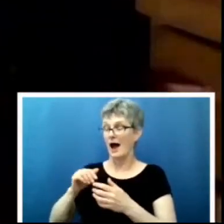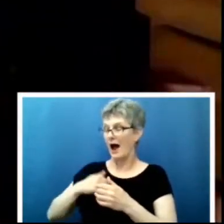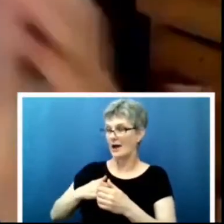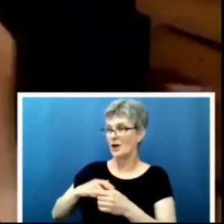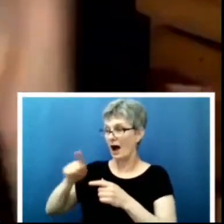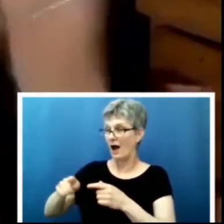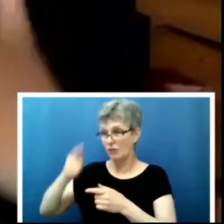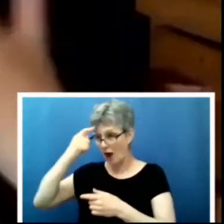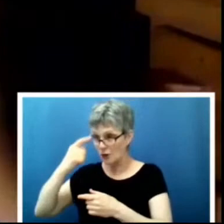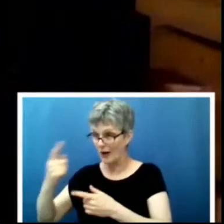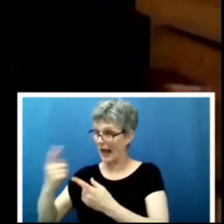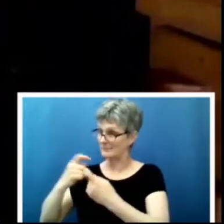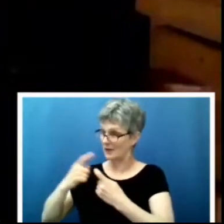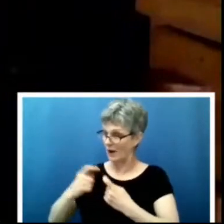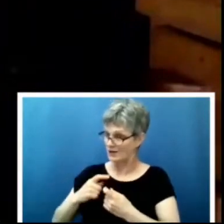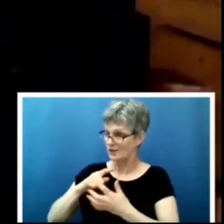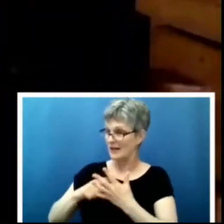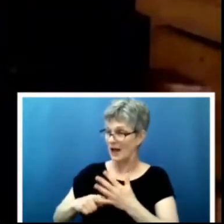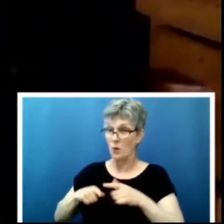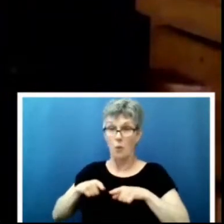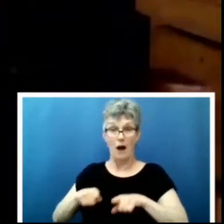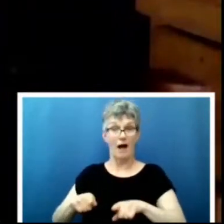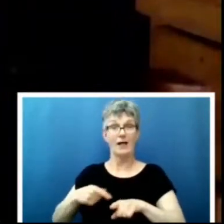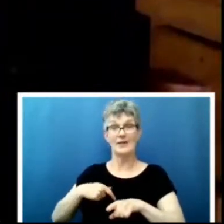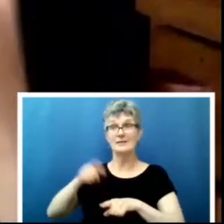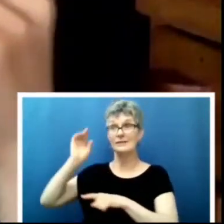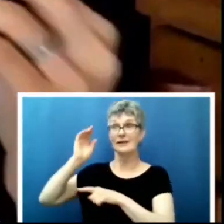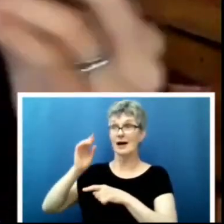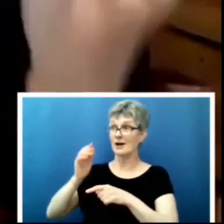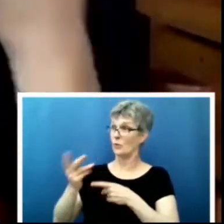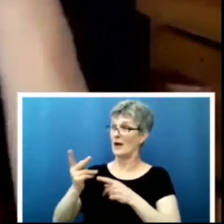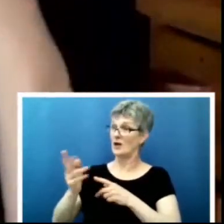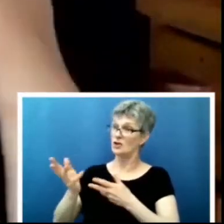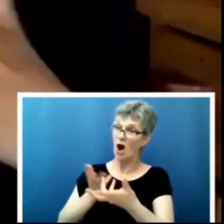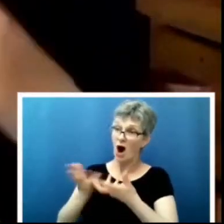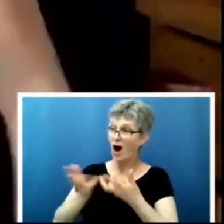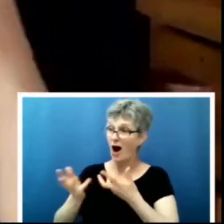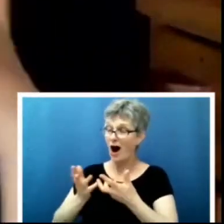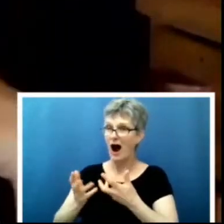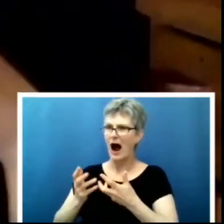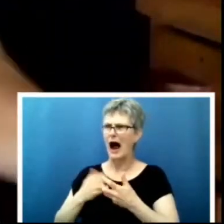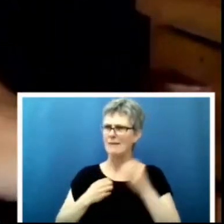I was like having mini freakouts while I'm smiling. And then finding my way in that tsunami inside.